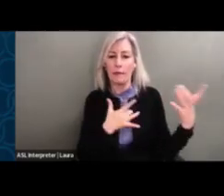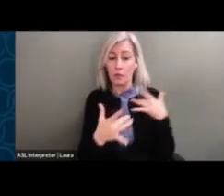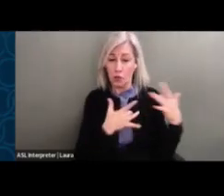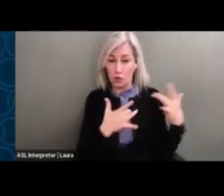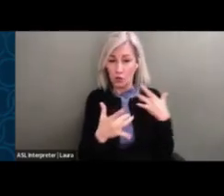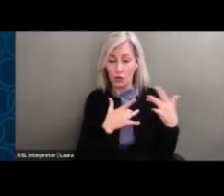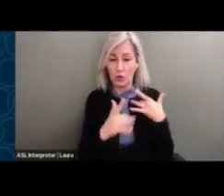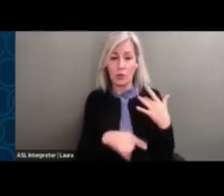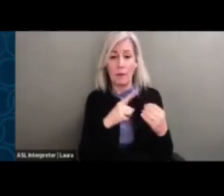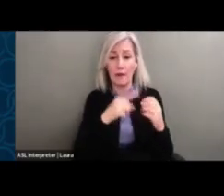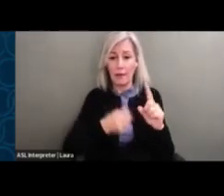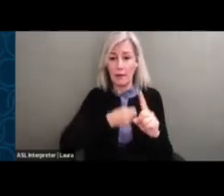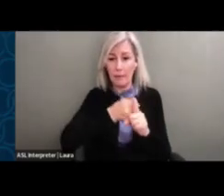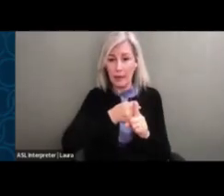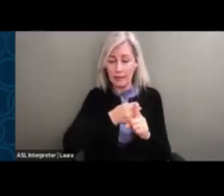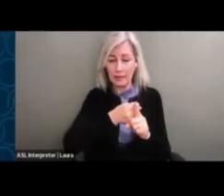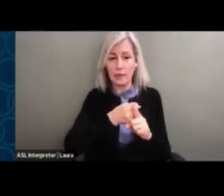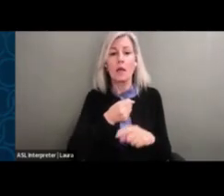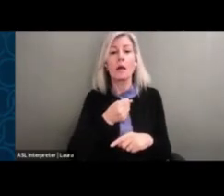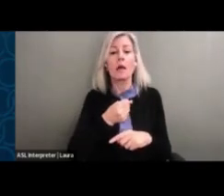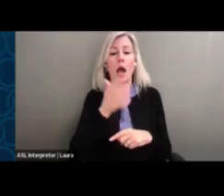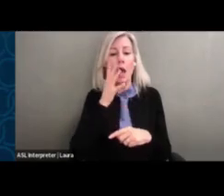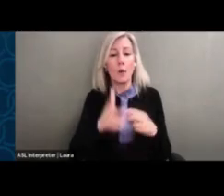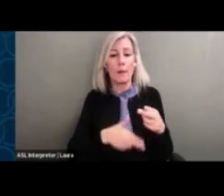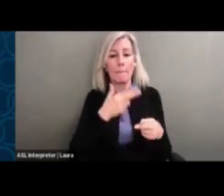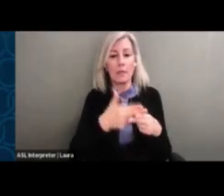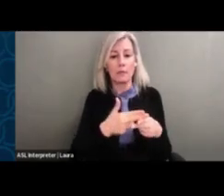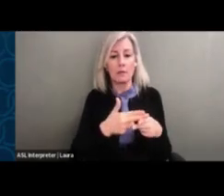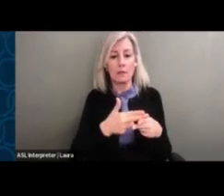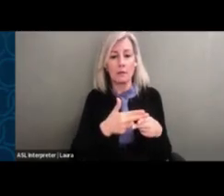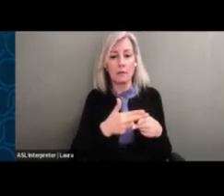Finally, I will mention that those are the ways